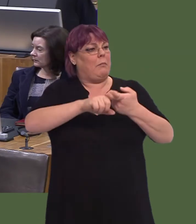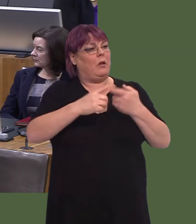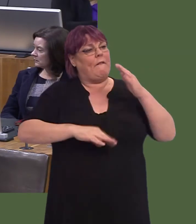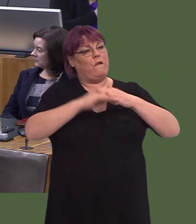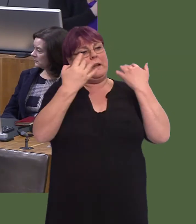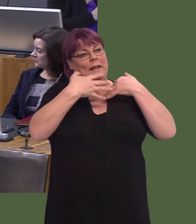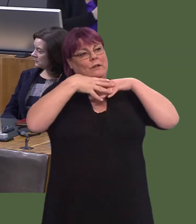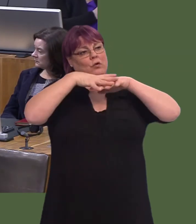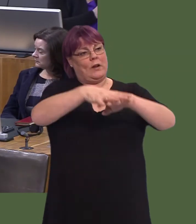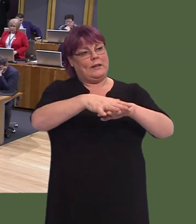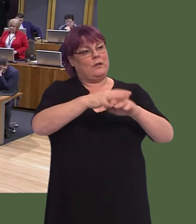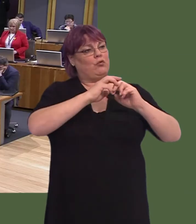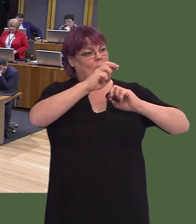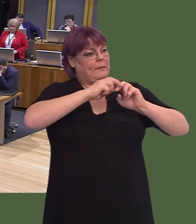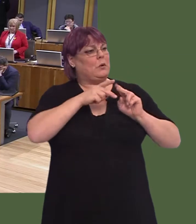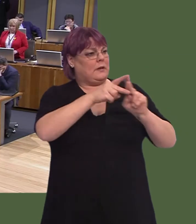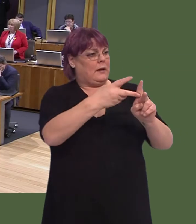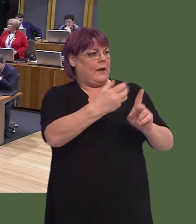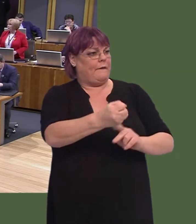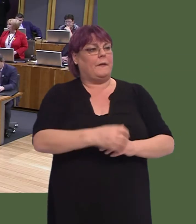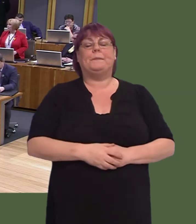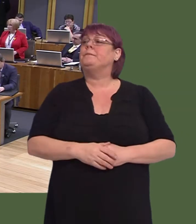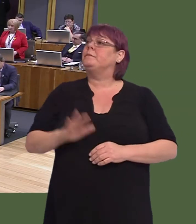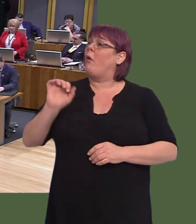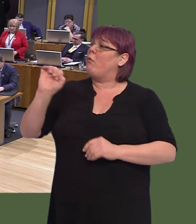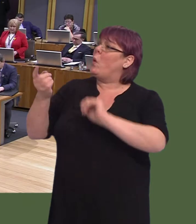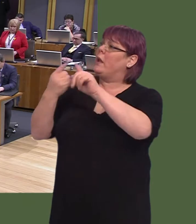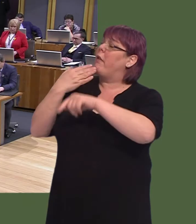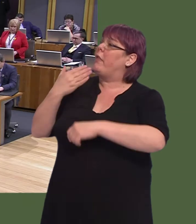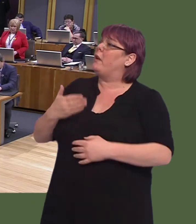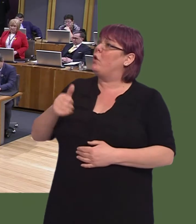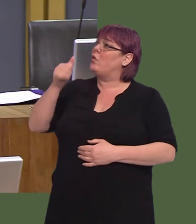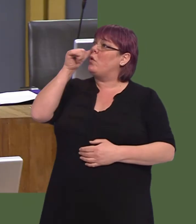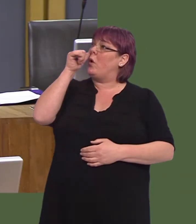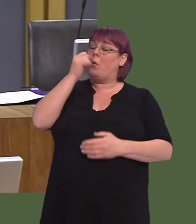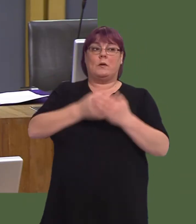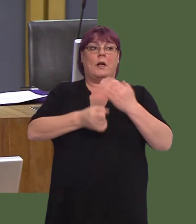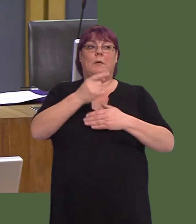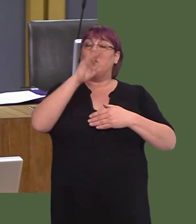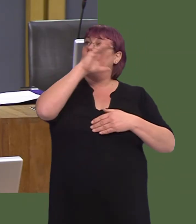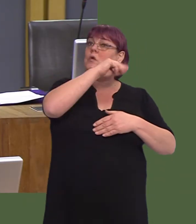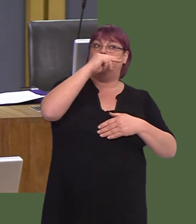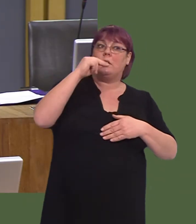Suzy Davies AM: Thank you very much for that answer. You may know that additional events in Swansea and Carmarthen have just been added to the